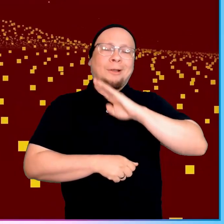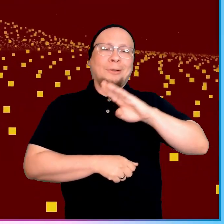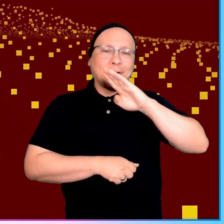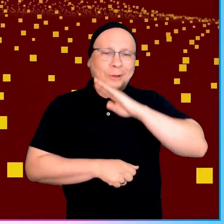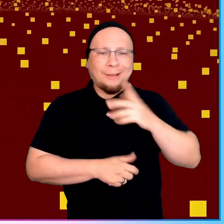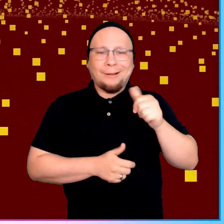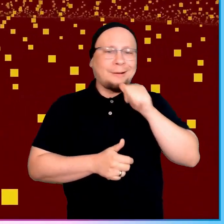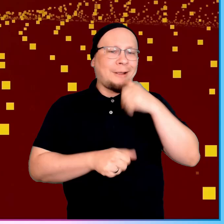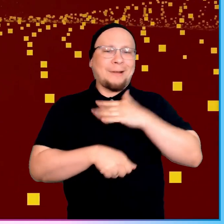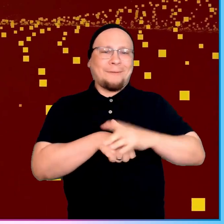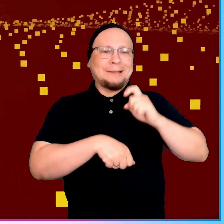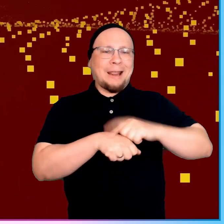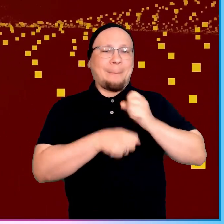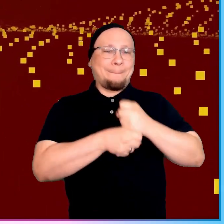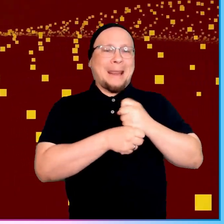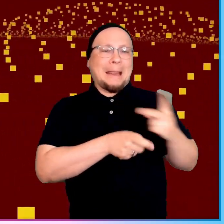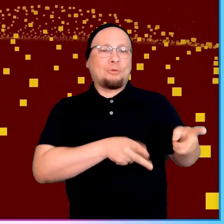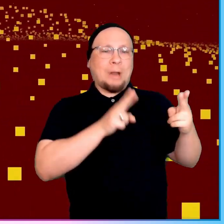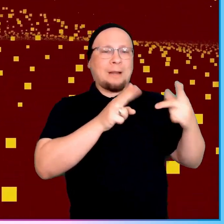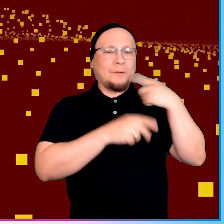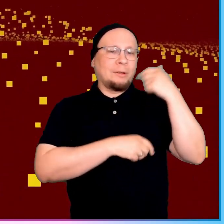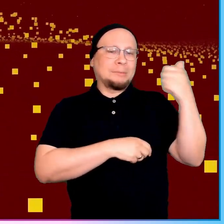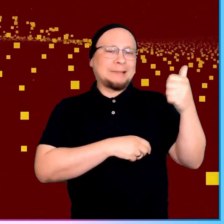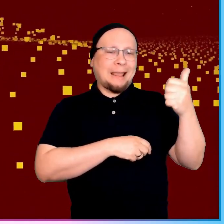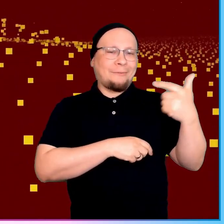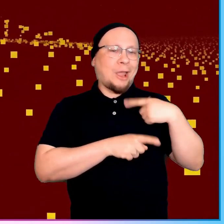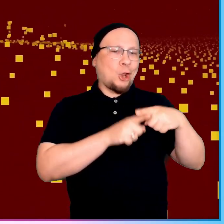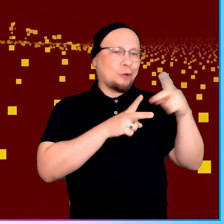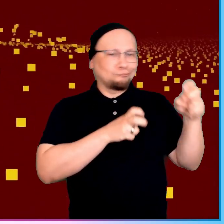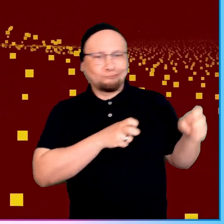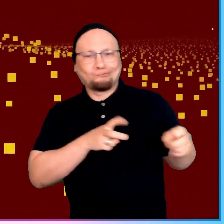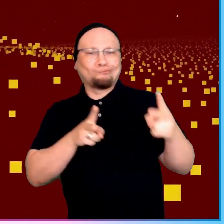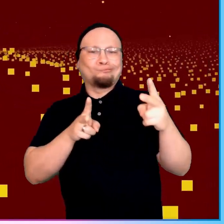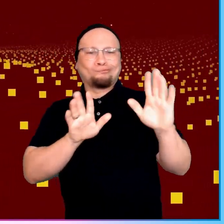be able to have a trailer ready in time for our submission deadline,